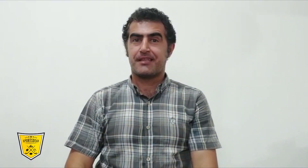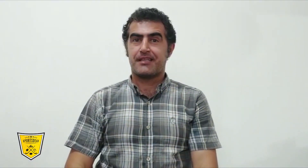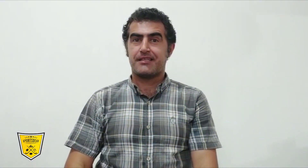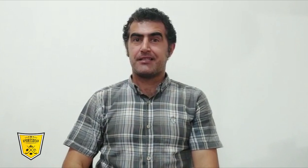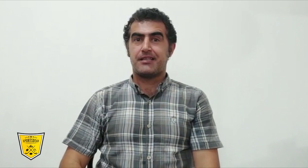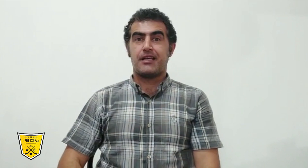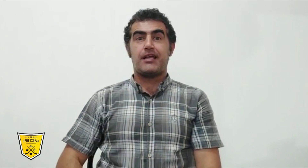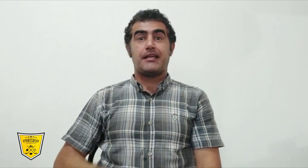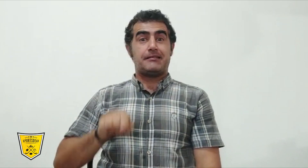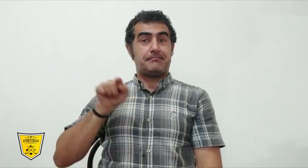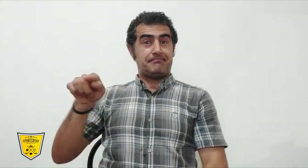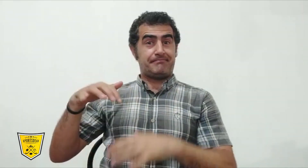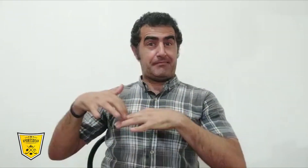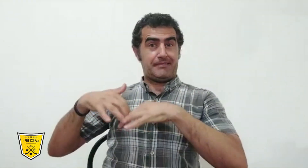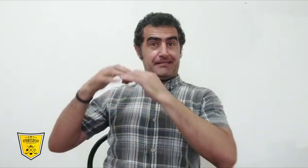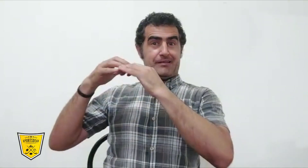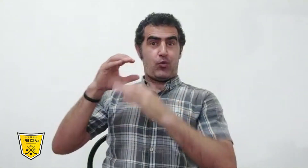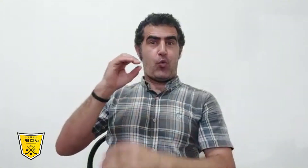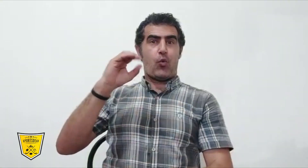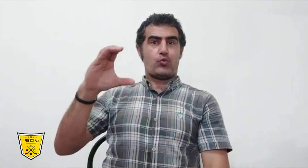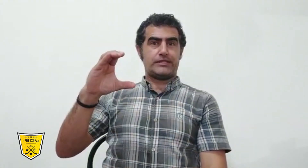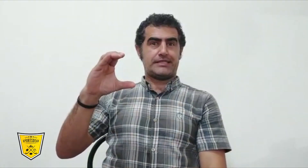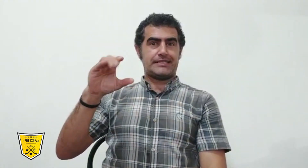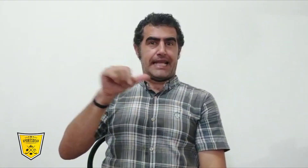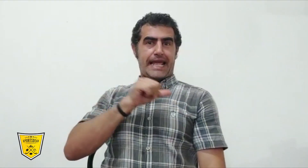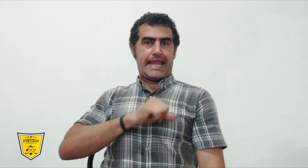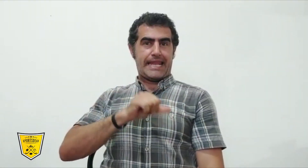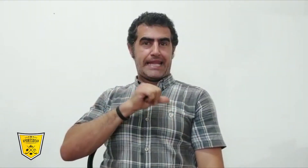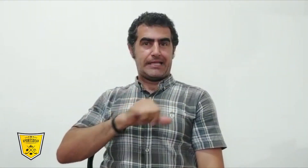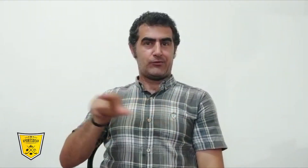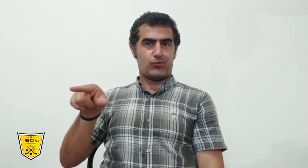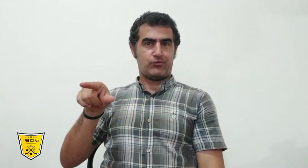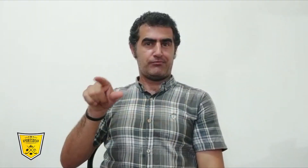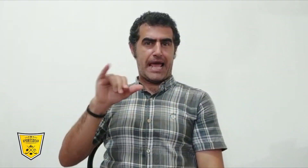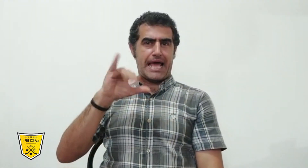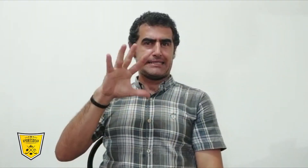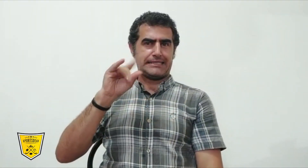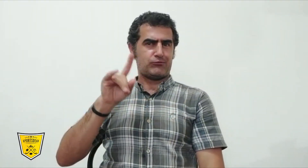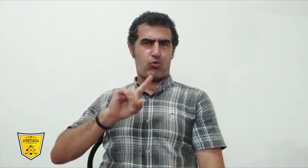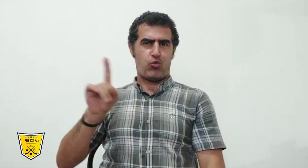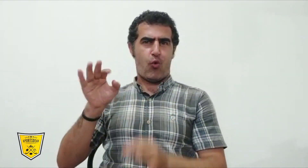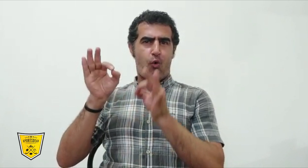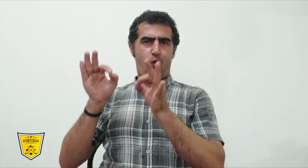strategic plan. The presence of the ICSD unsanctioned Organising